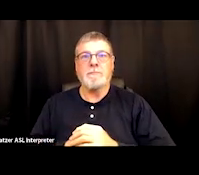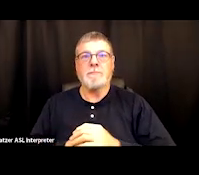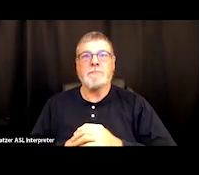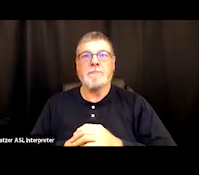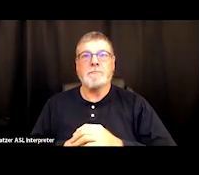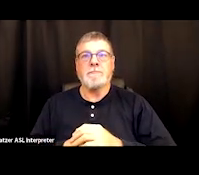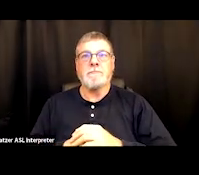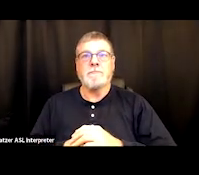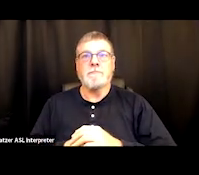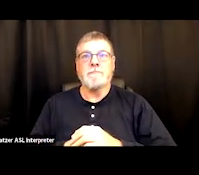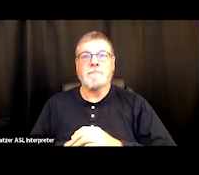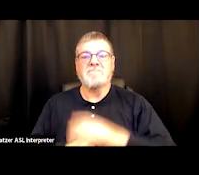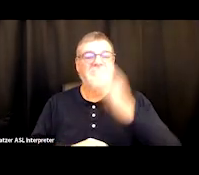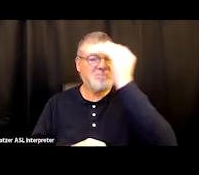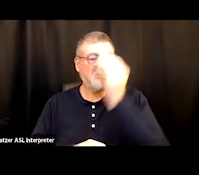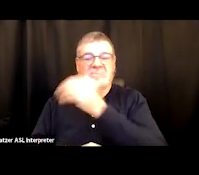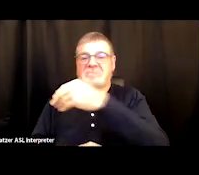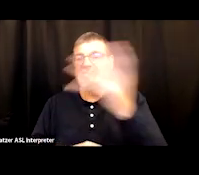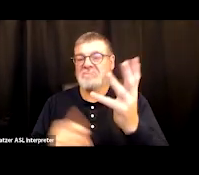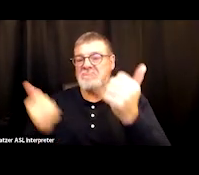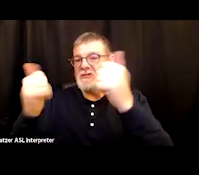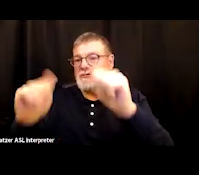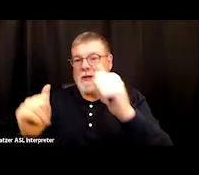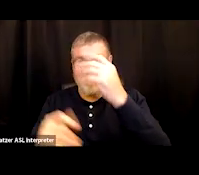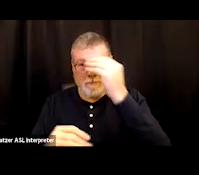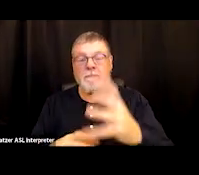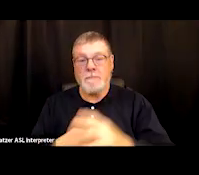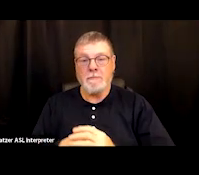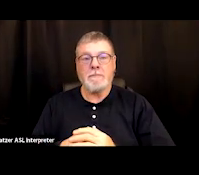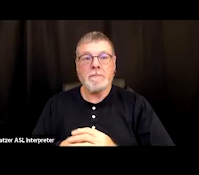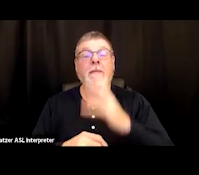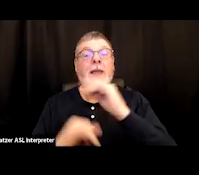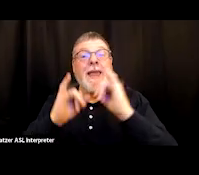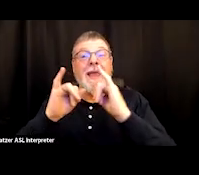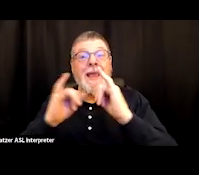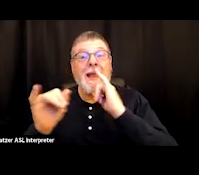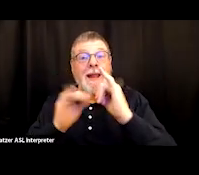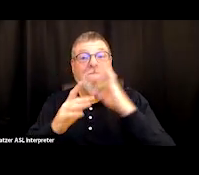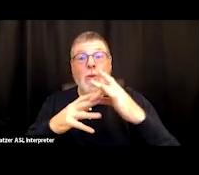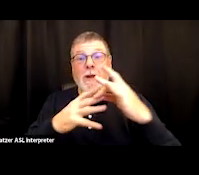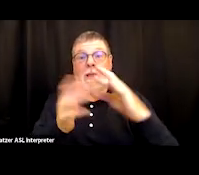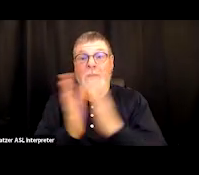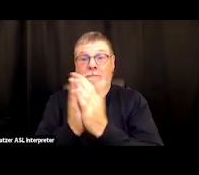So just throwing that out there because it's helpful. And the interview guide is also... The MSR interview guide tool is also helpful